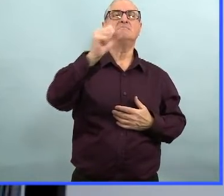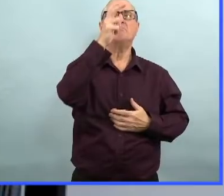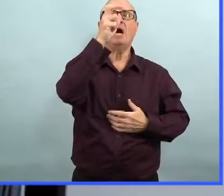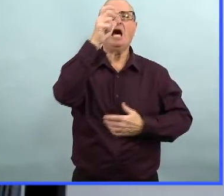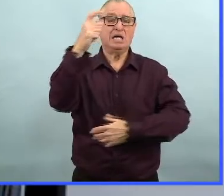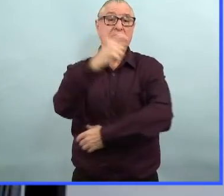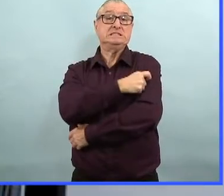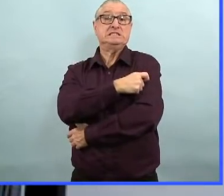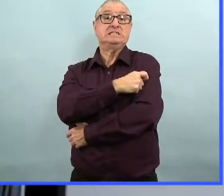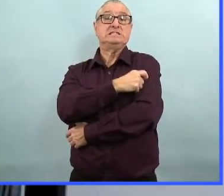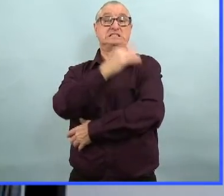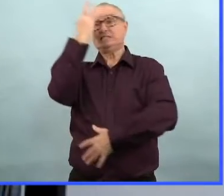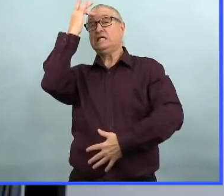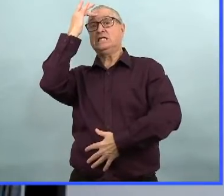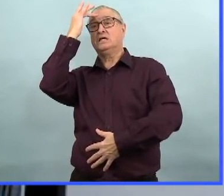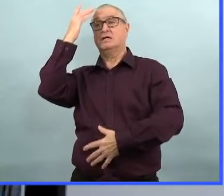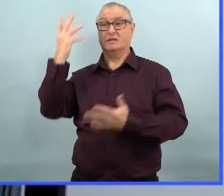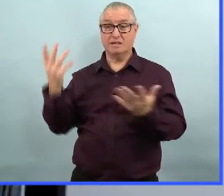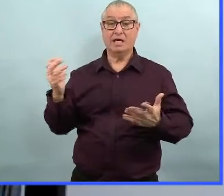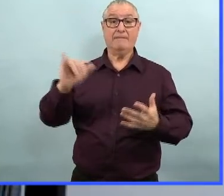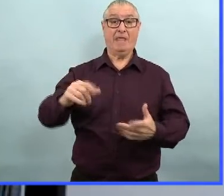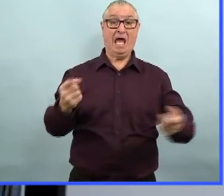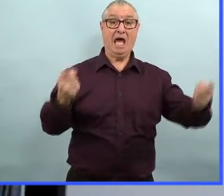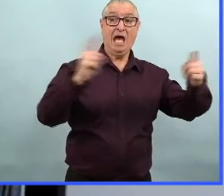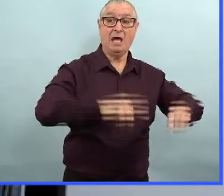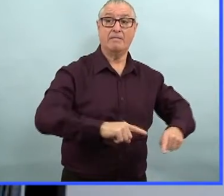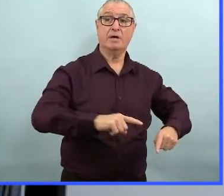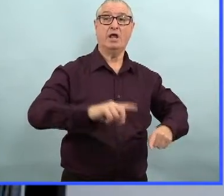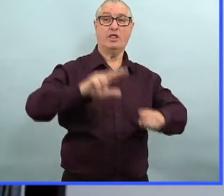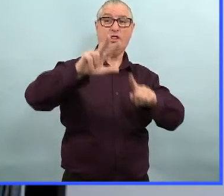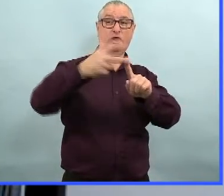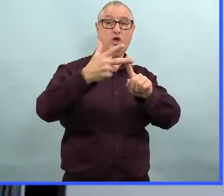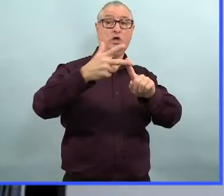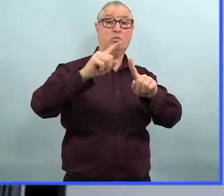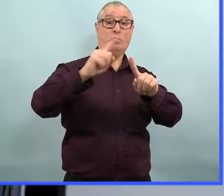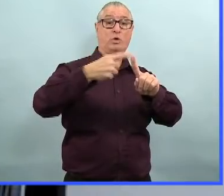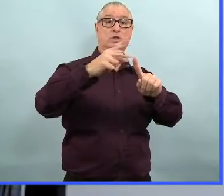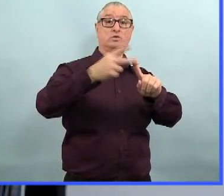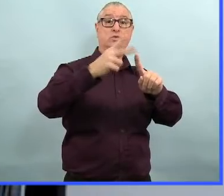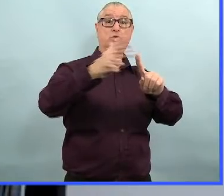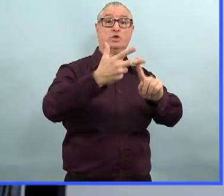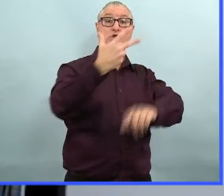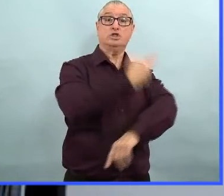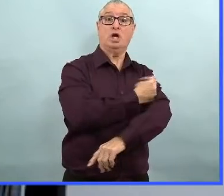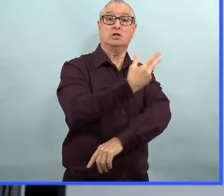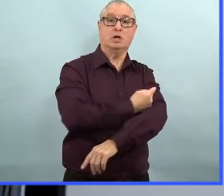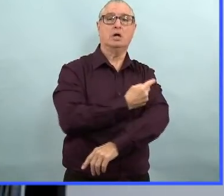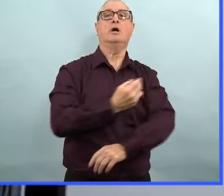influenza vaccines are given every year with vaccines being modified according to the currently